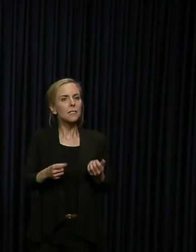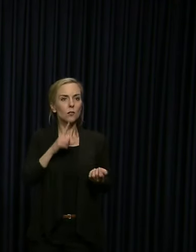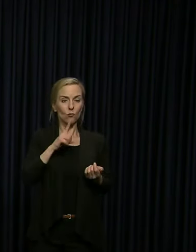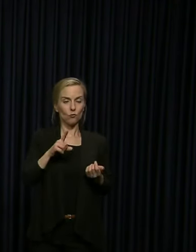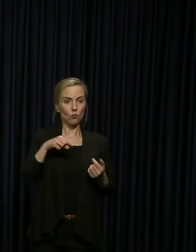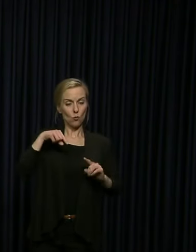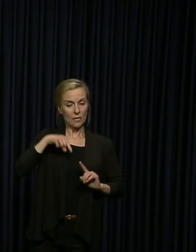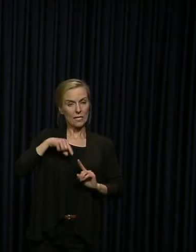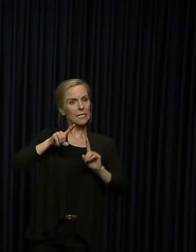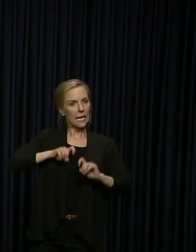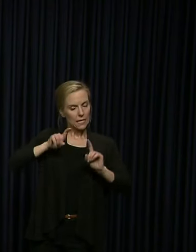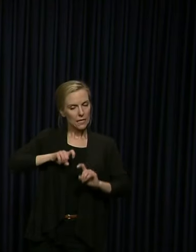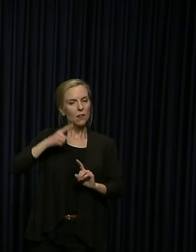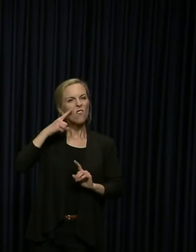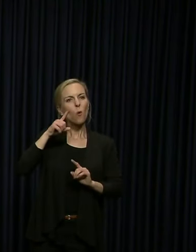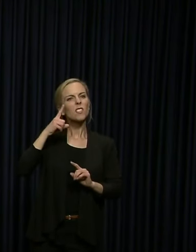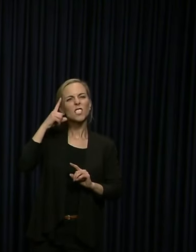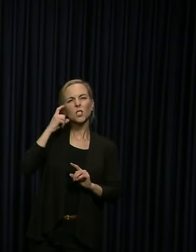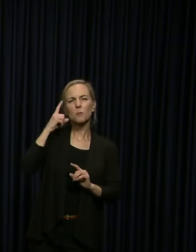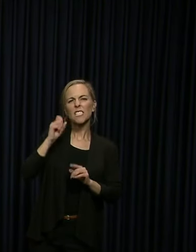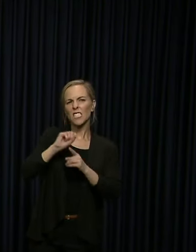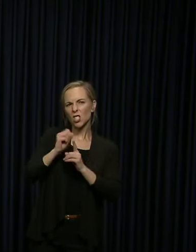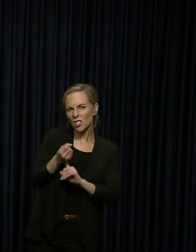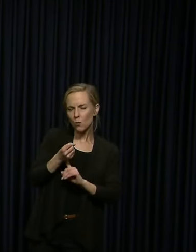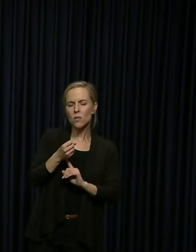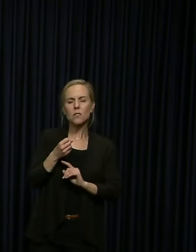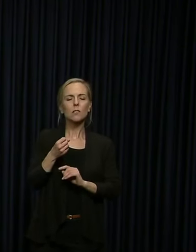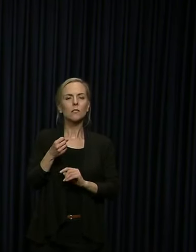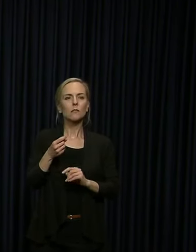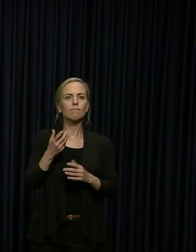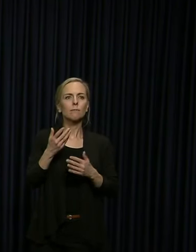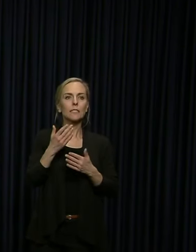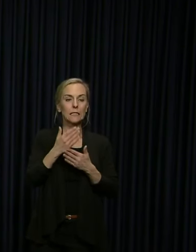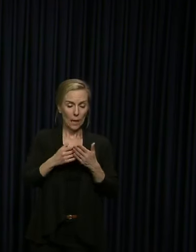HEROIC. THANK YOU TO EVERYONE WORKING AT ANY AND ALL OF OUR HEALTH CARE